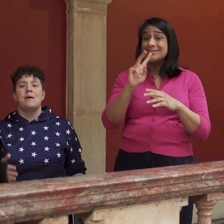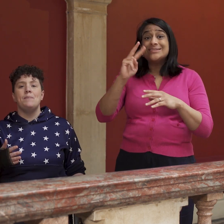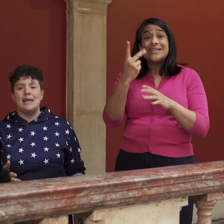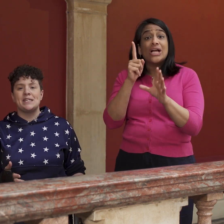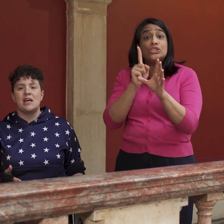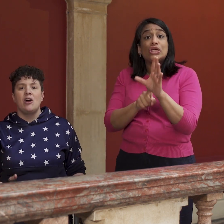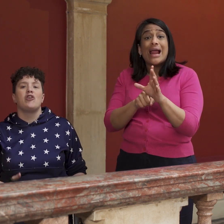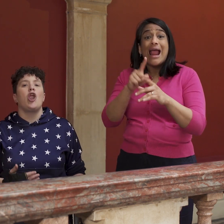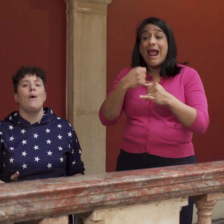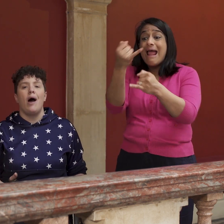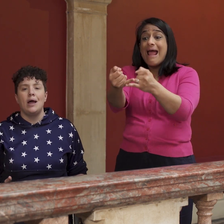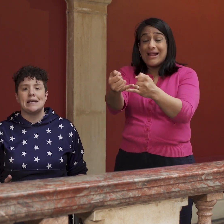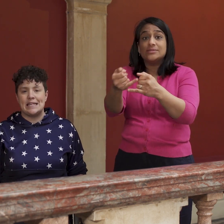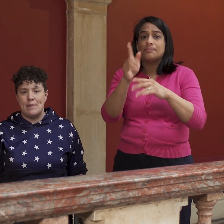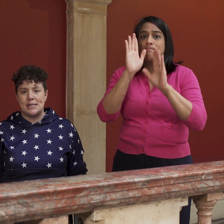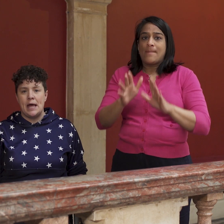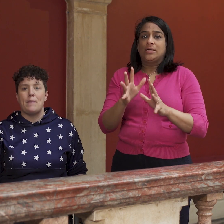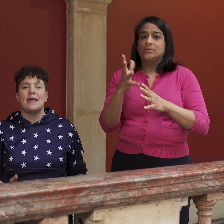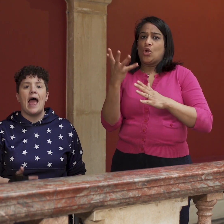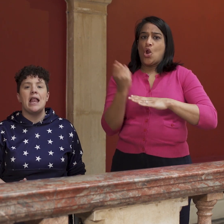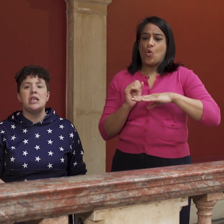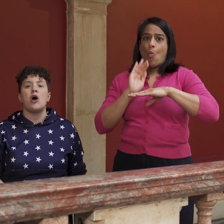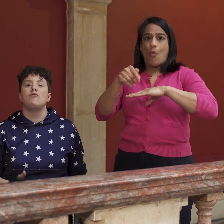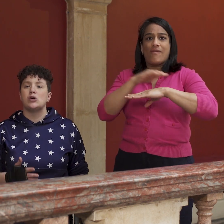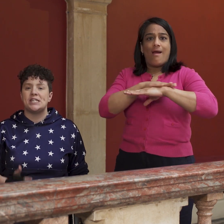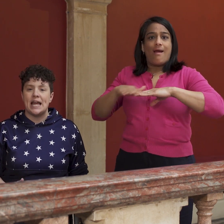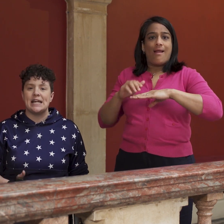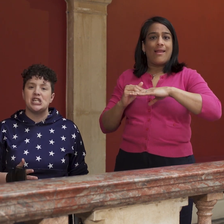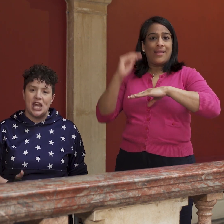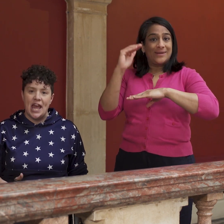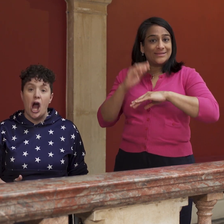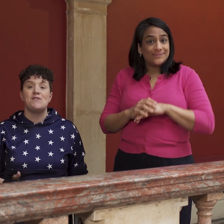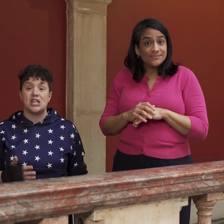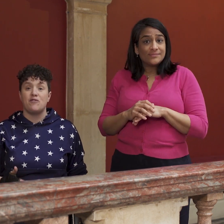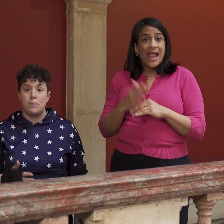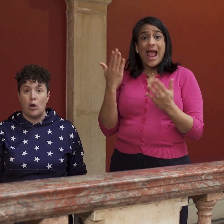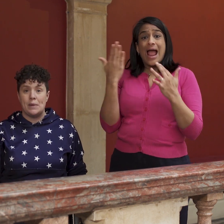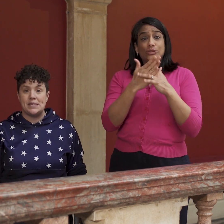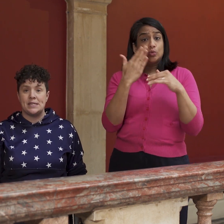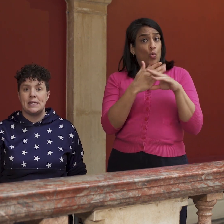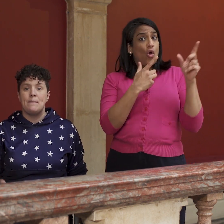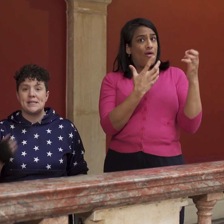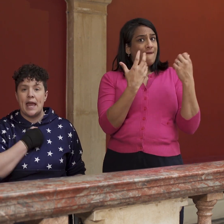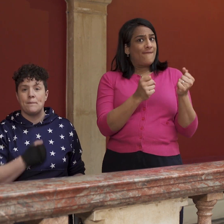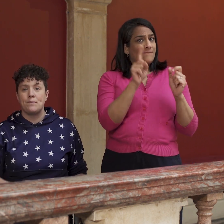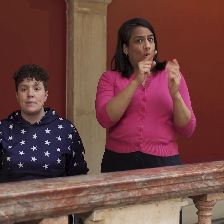You must meet the lower earnings limit by the end of your second year of self-employment.